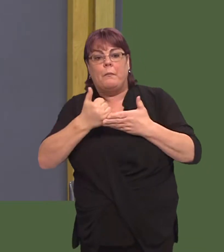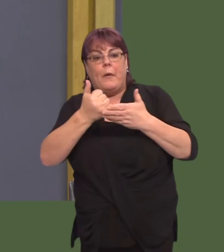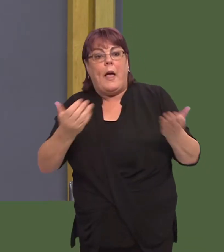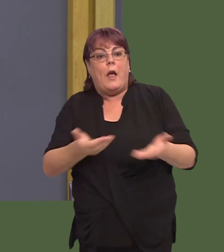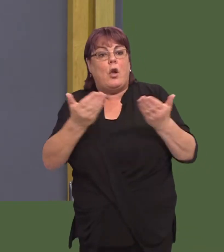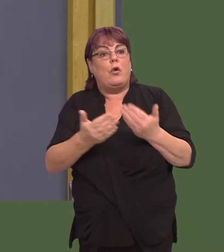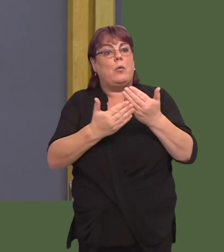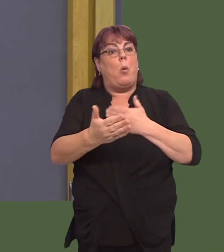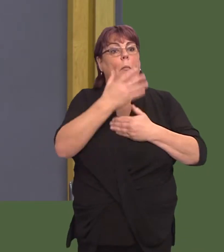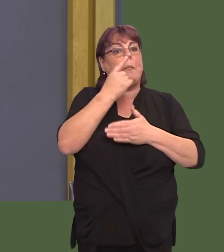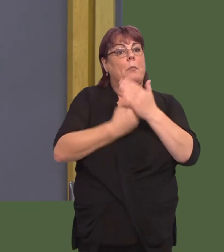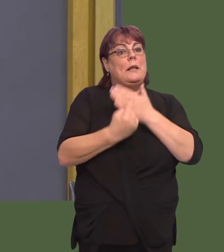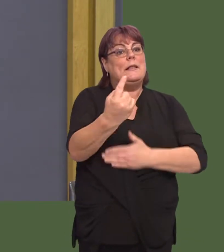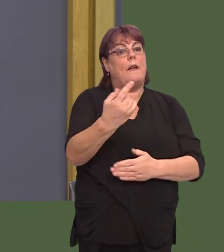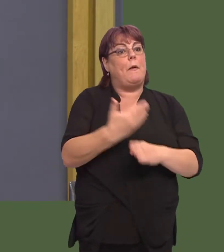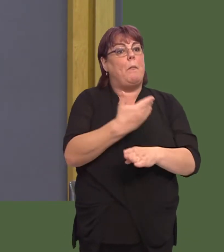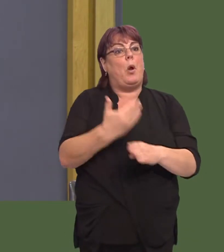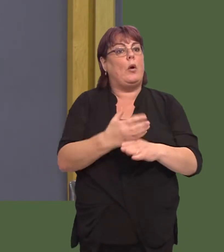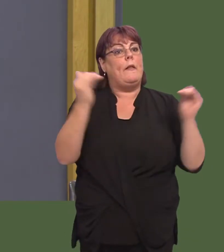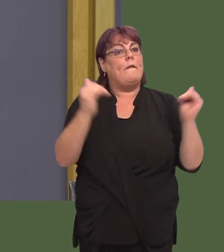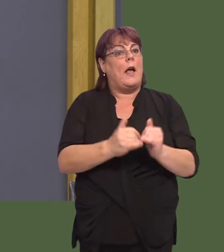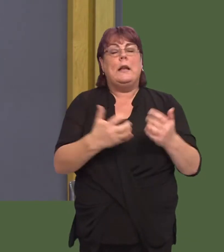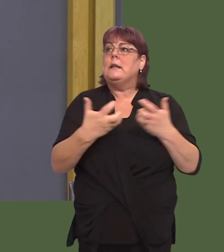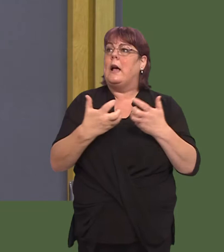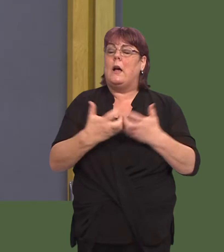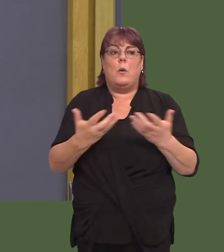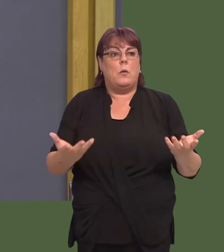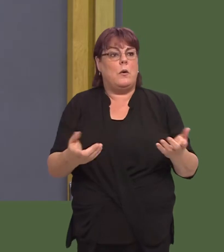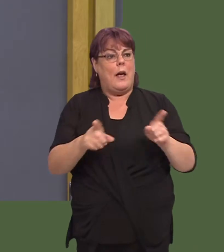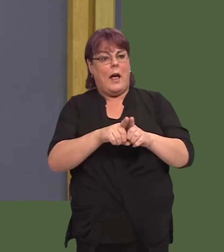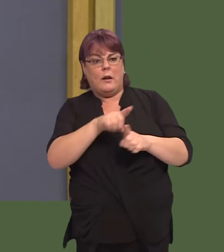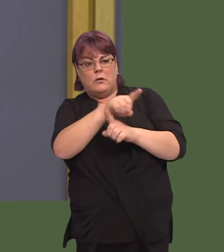in those Valleys communities, and particularly among under-represented groups and women?